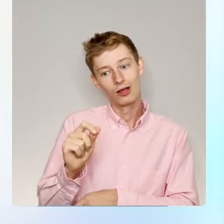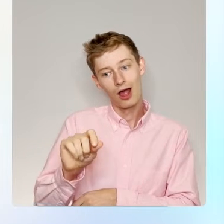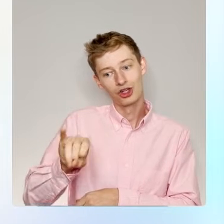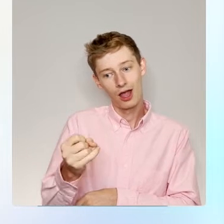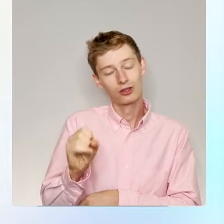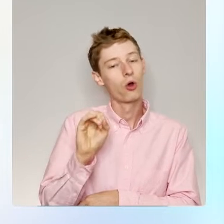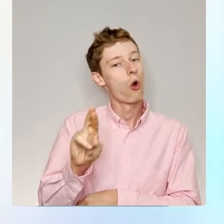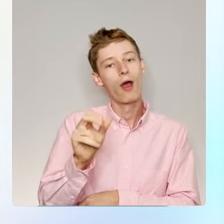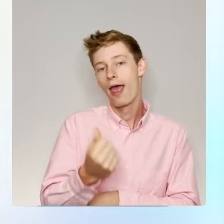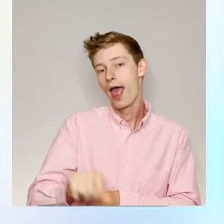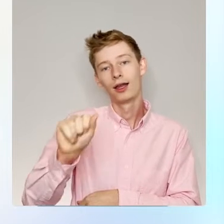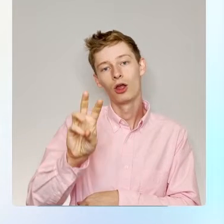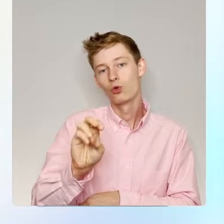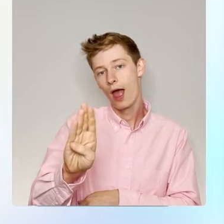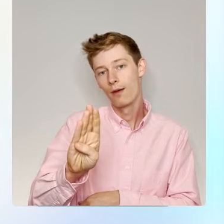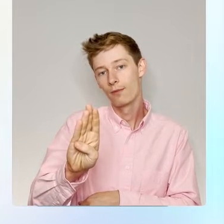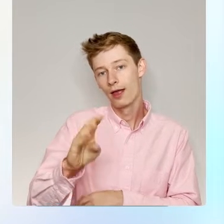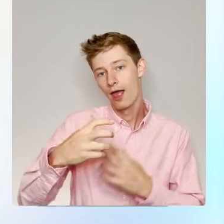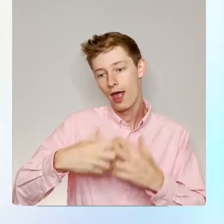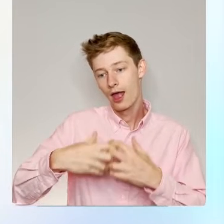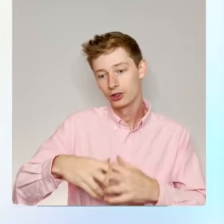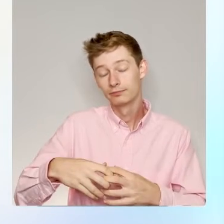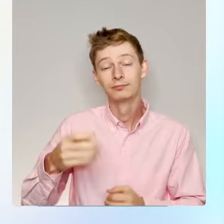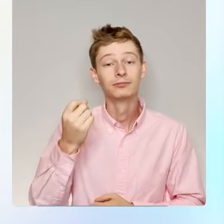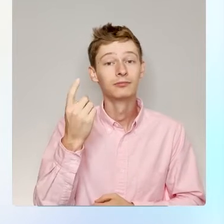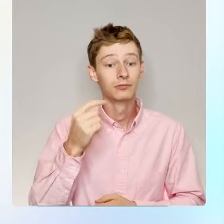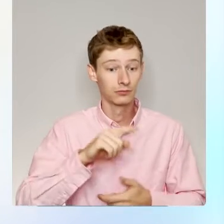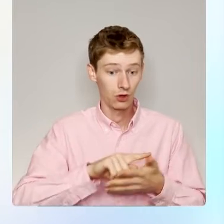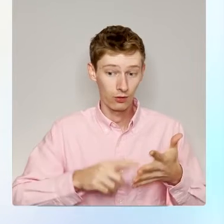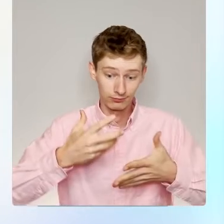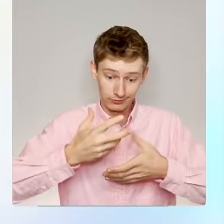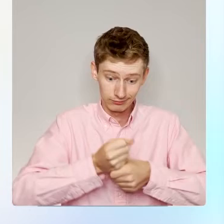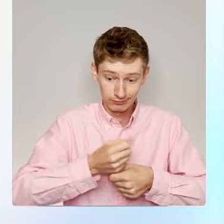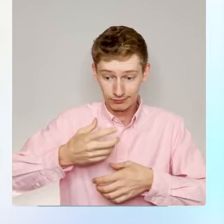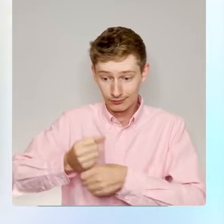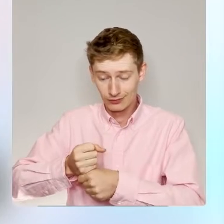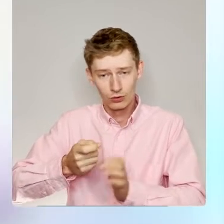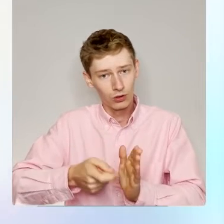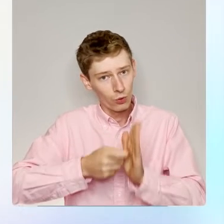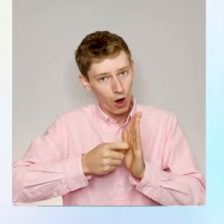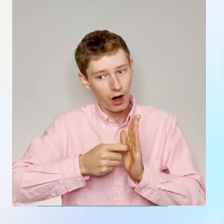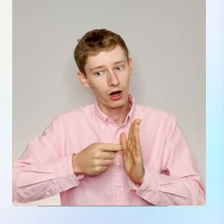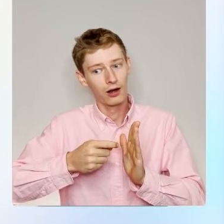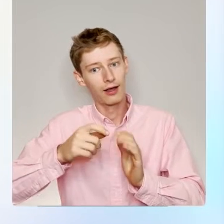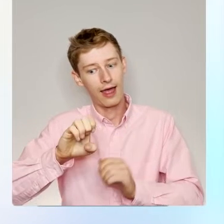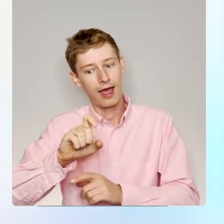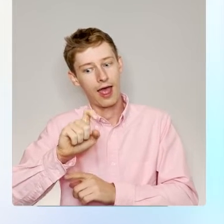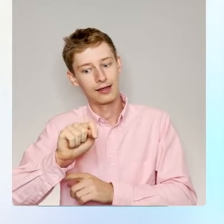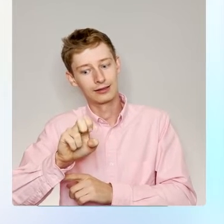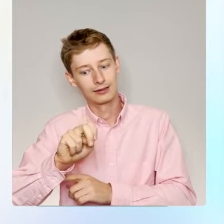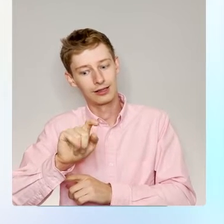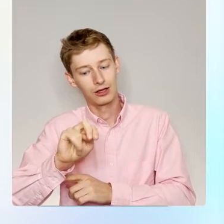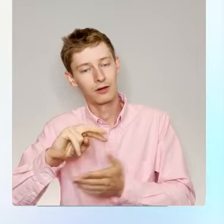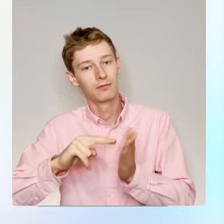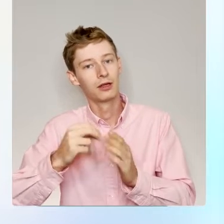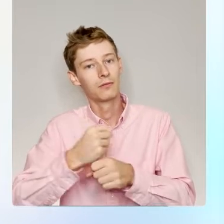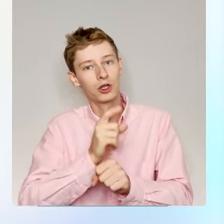so getting them to work in Three.js was a matter of adding a few functions to turn on that support. At any rate, for Project Flowerbed,